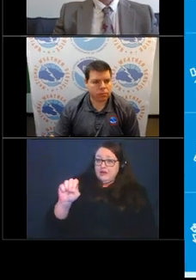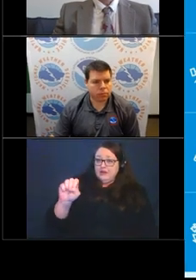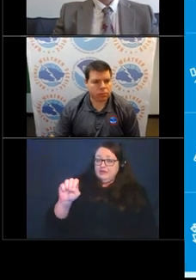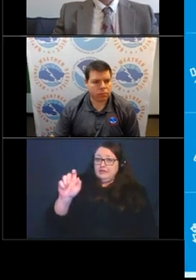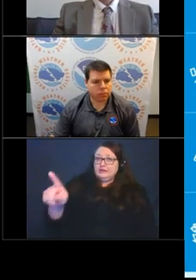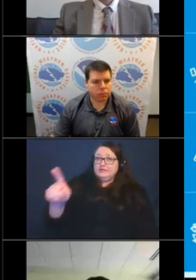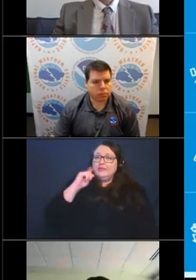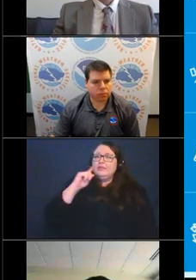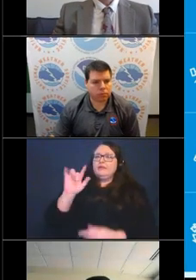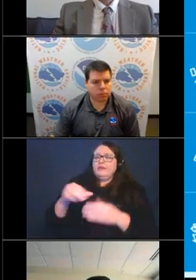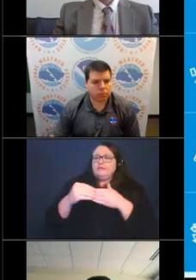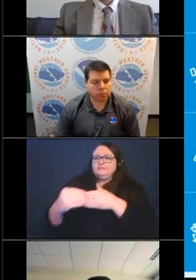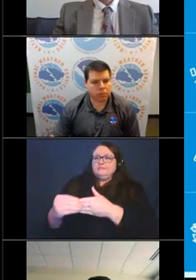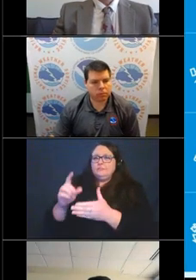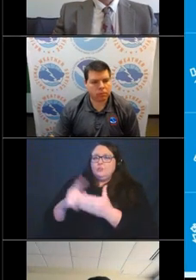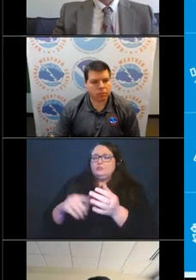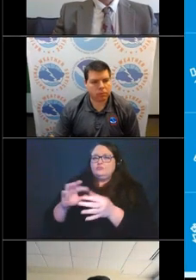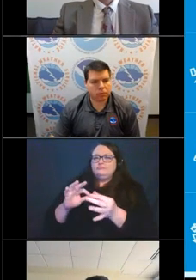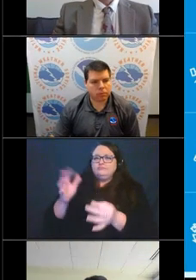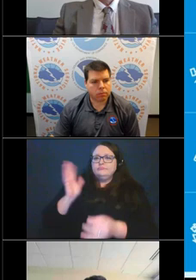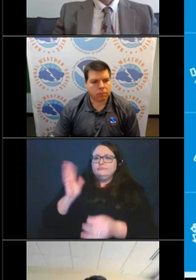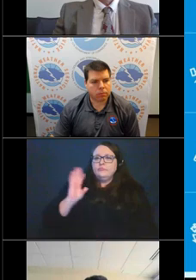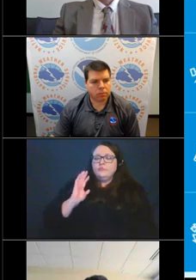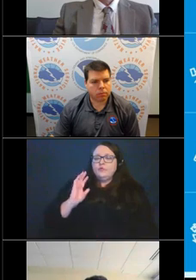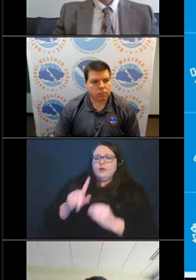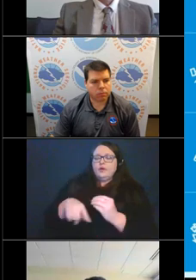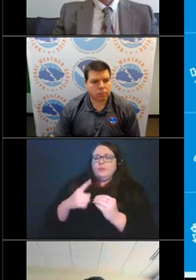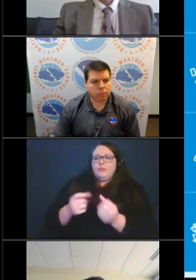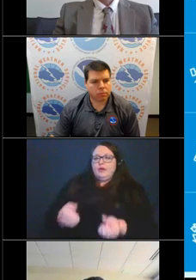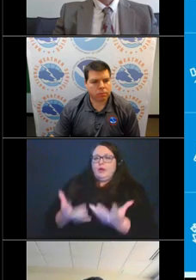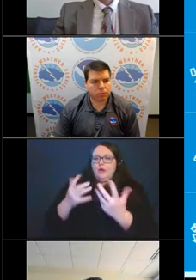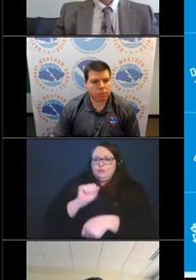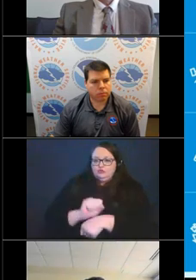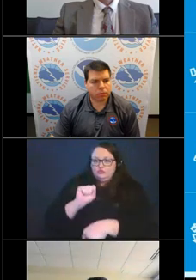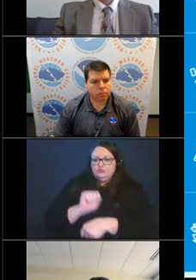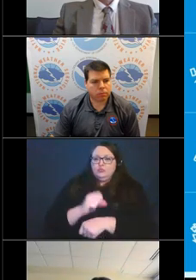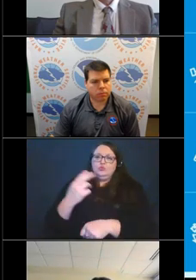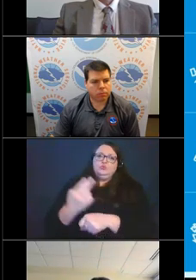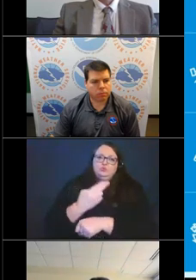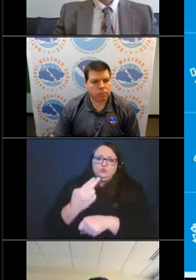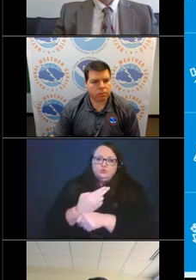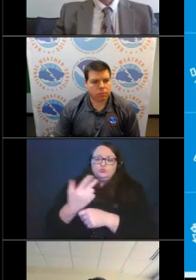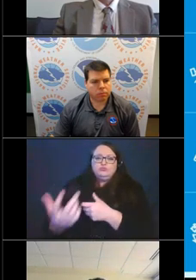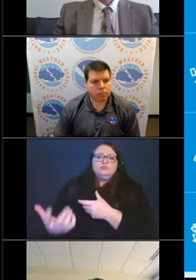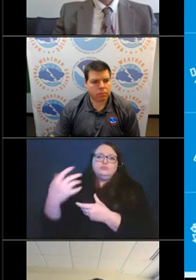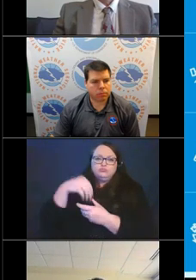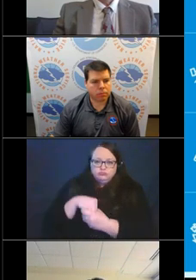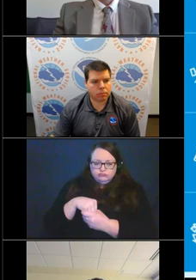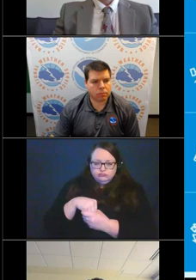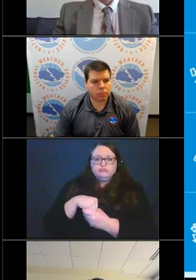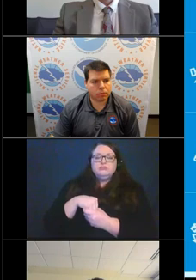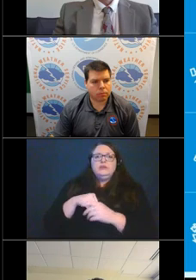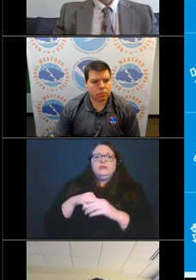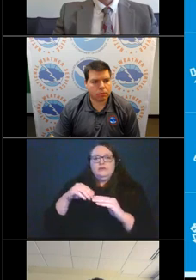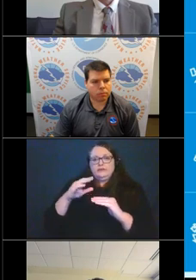what you mentioned earlier, the amount of work done to incorporate the minimum temperatures and